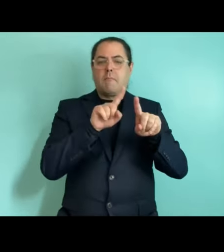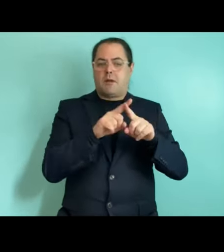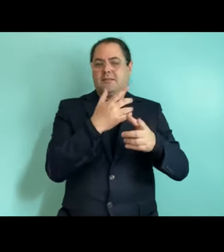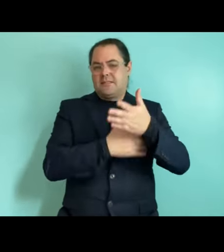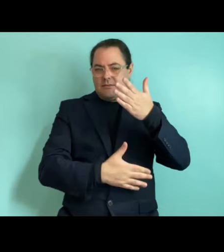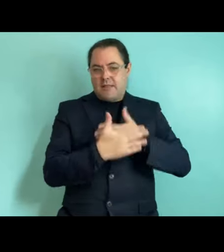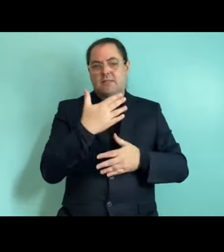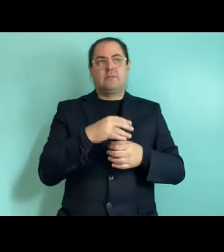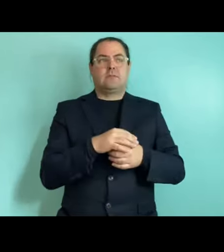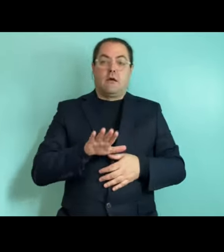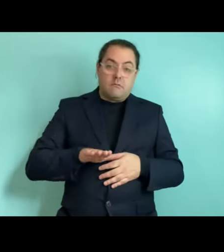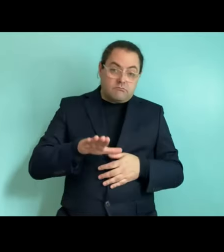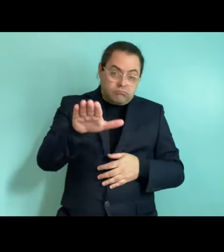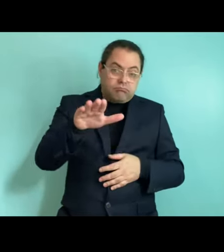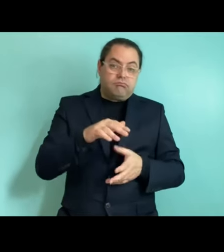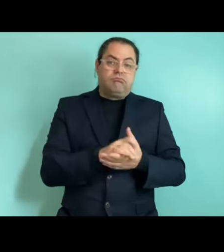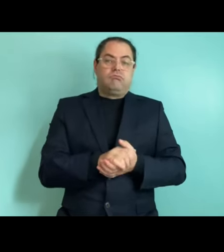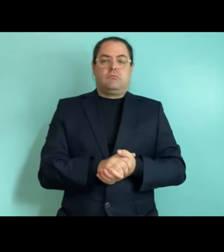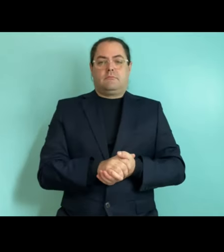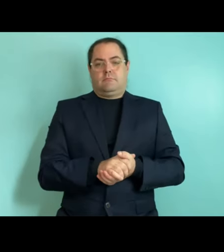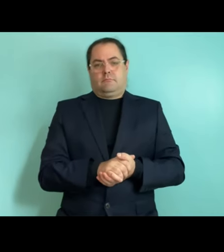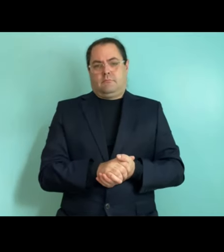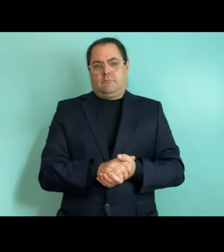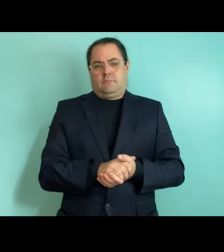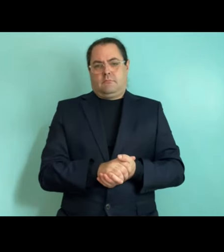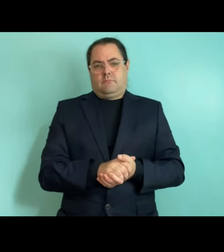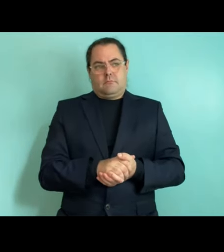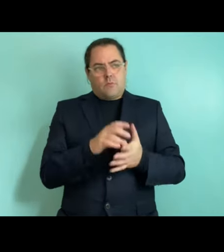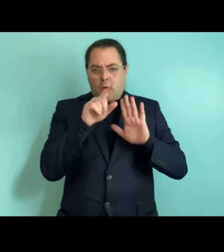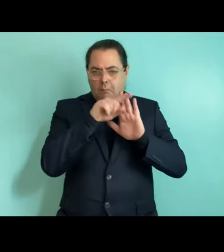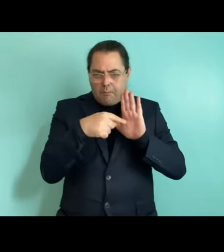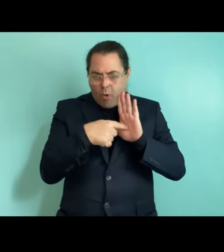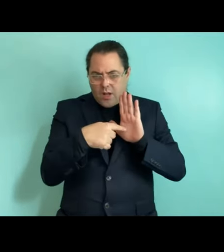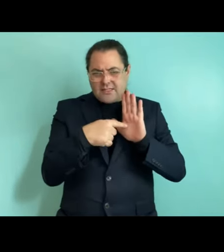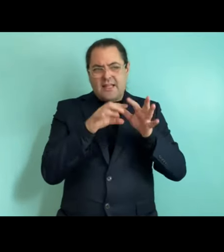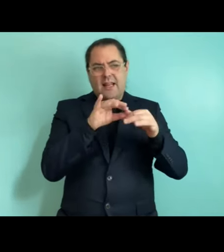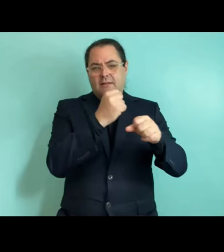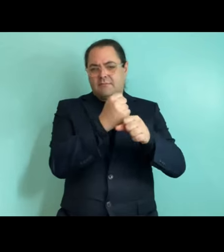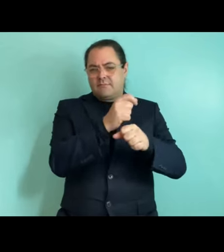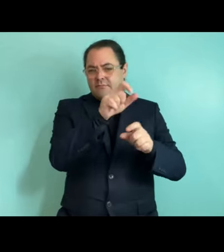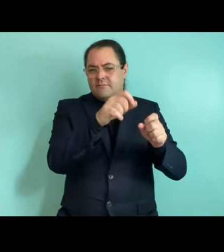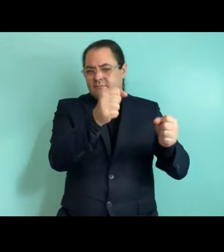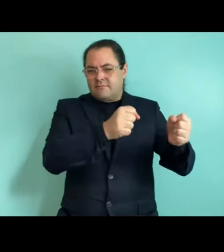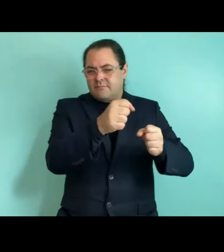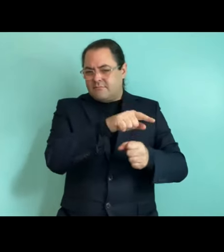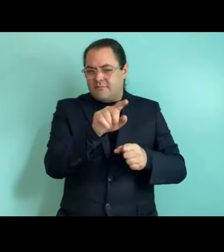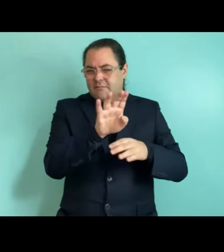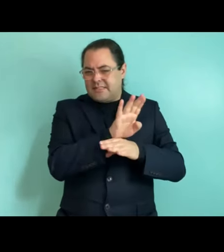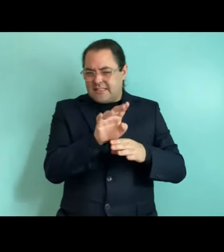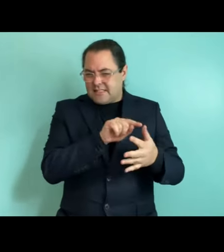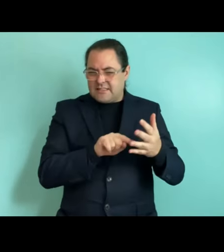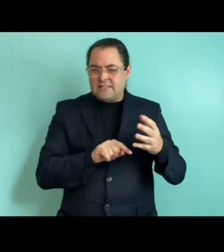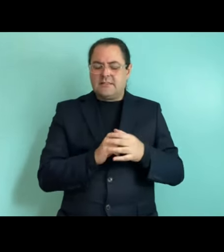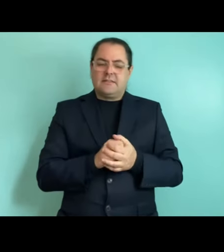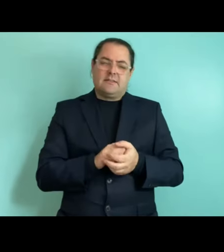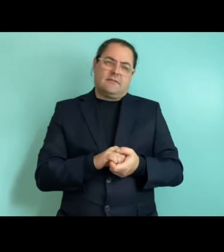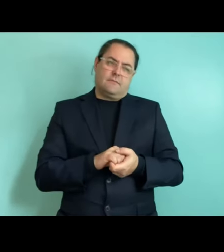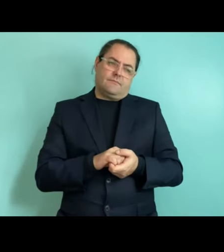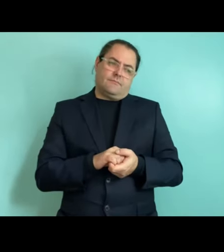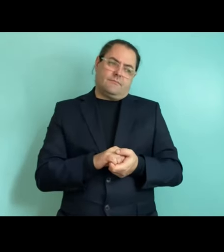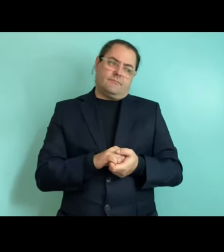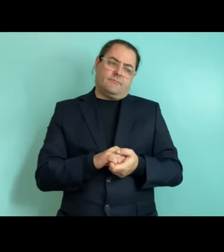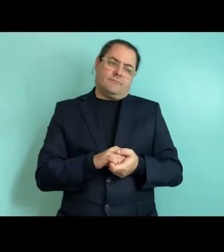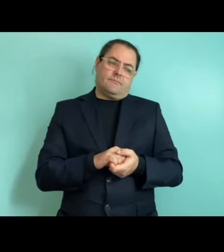like around for us ones, the policies themselves, and things so that's what we will all self